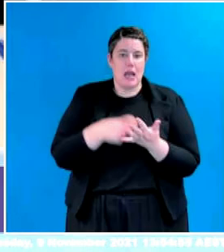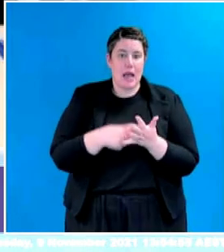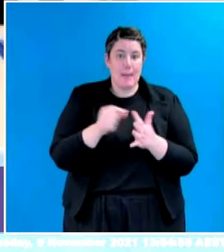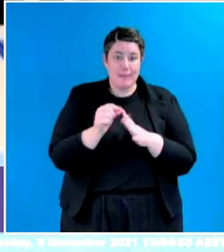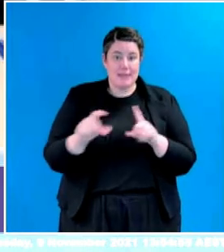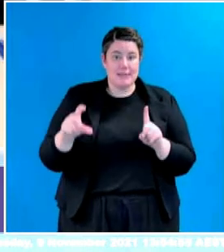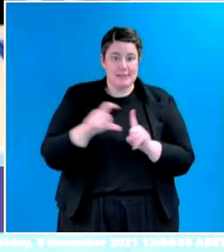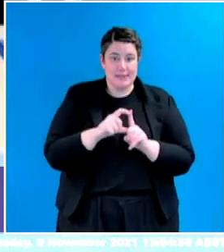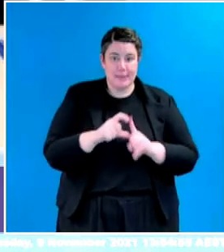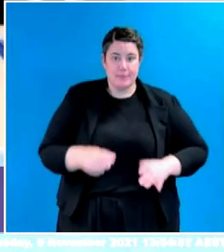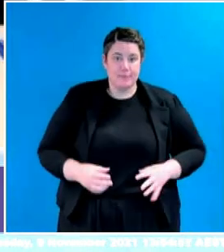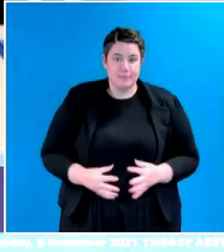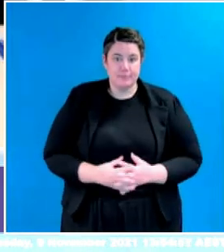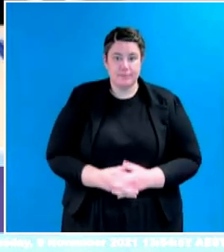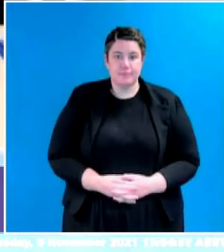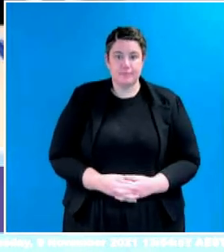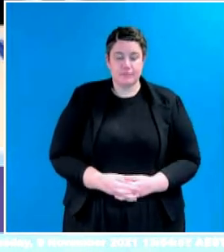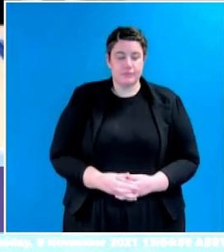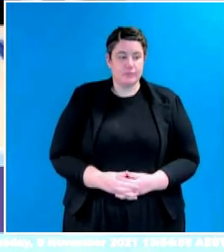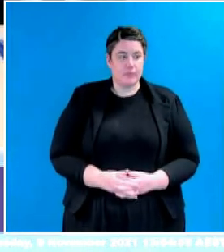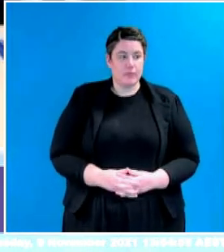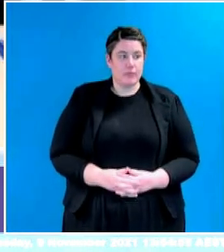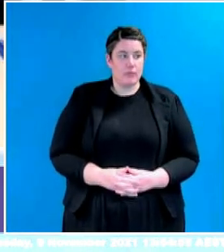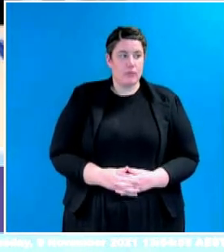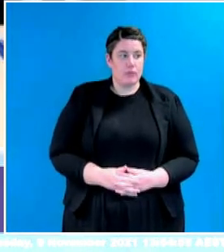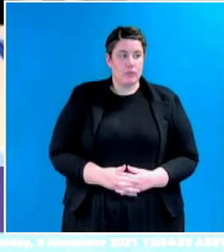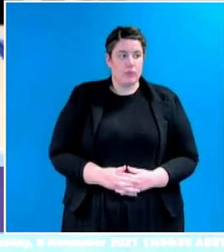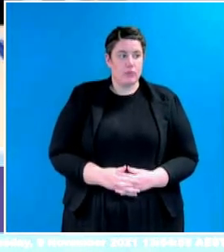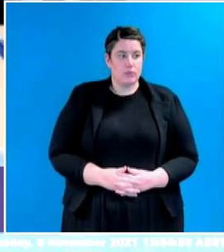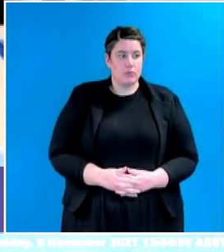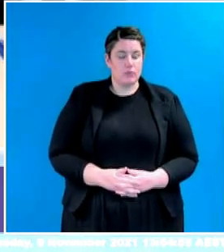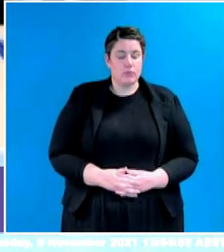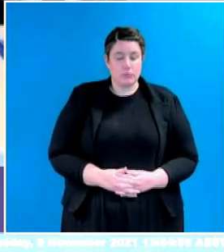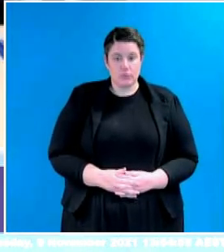Am I right in understanding that your particular expertise is not